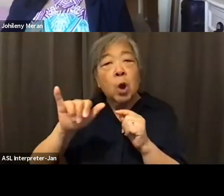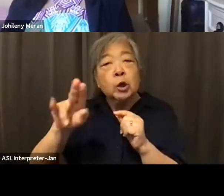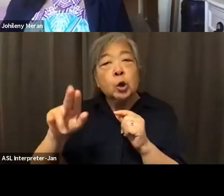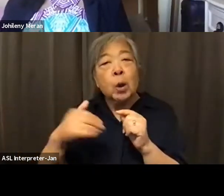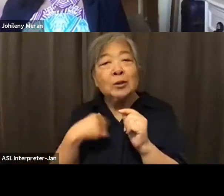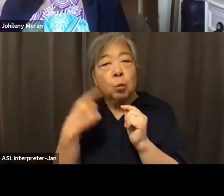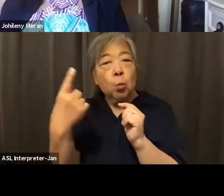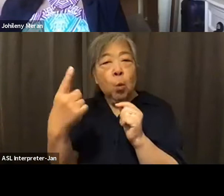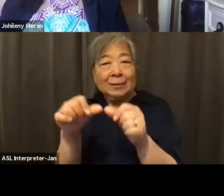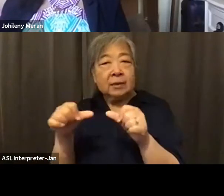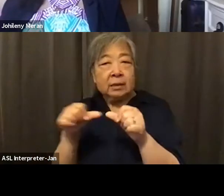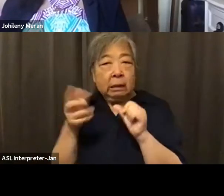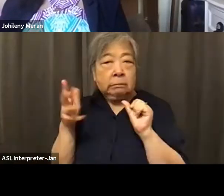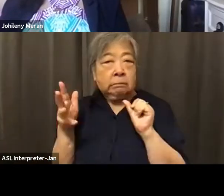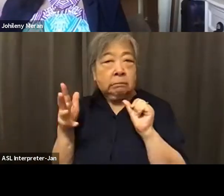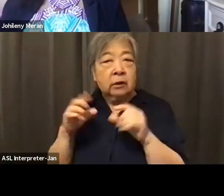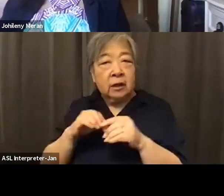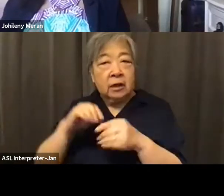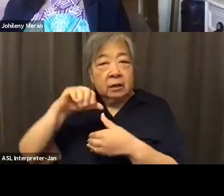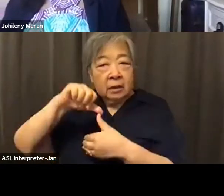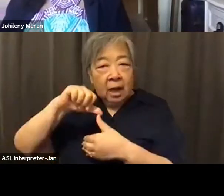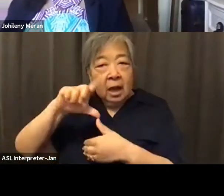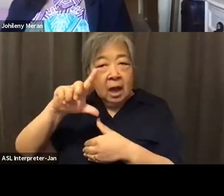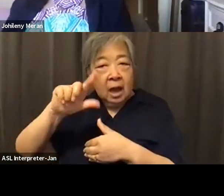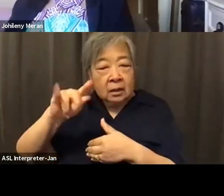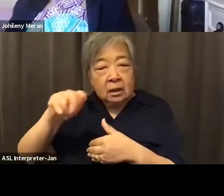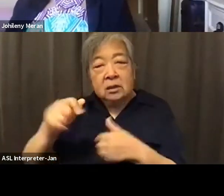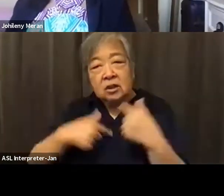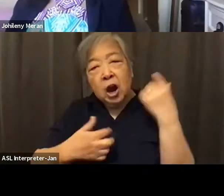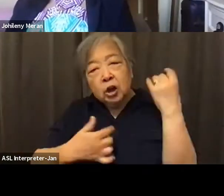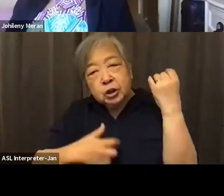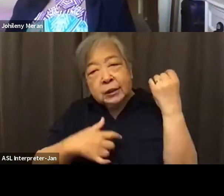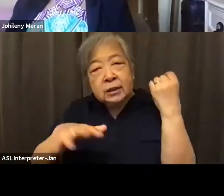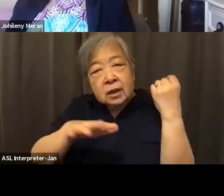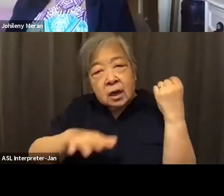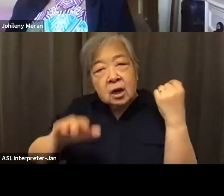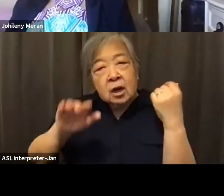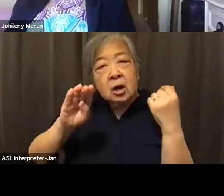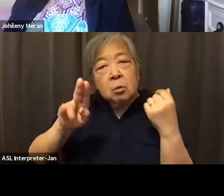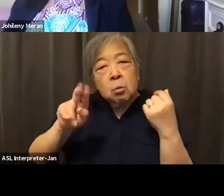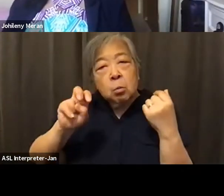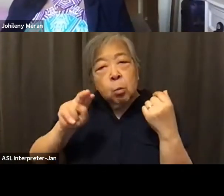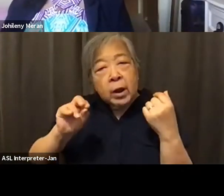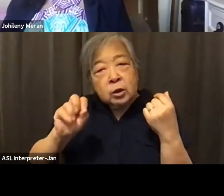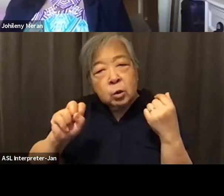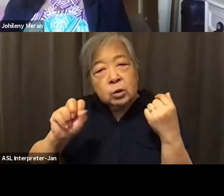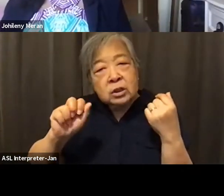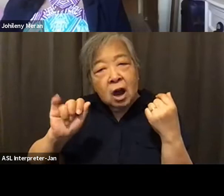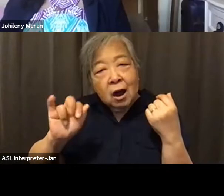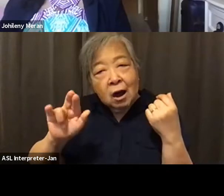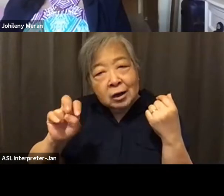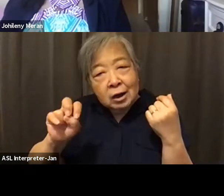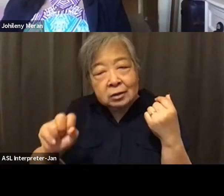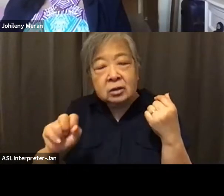in Latin America which is the Argentina Buenos Aires site, so it ended up I would have to go there which